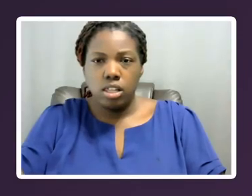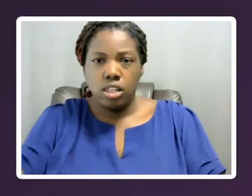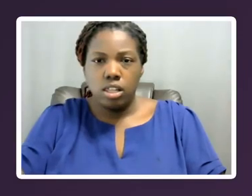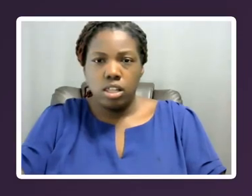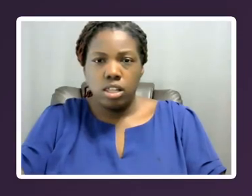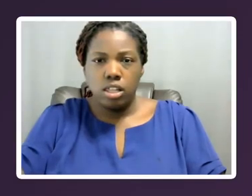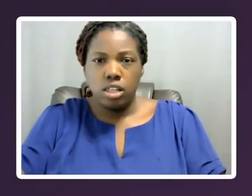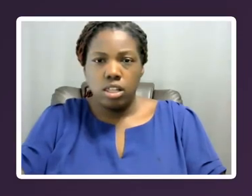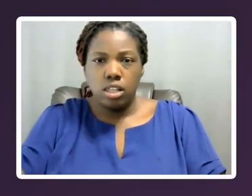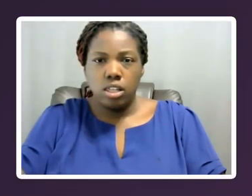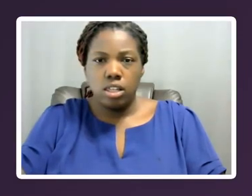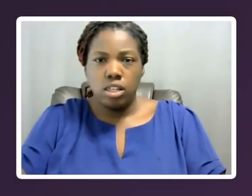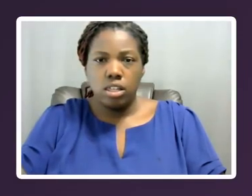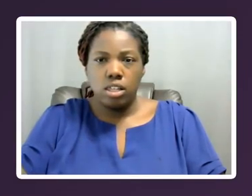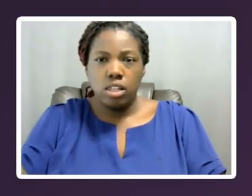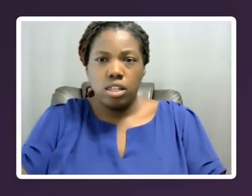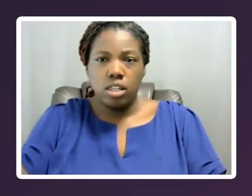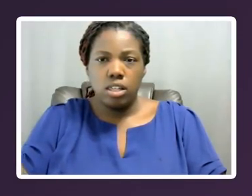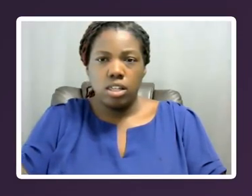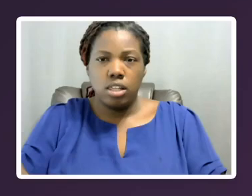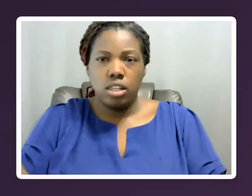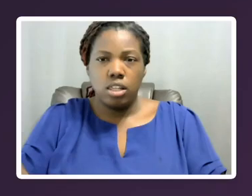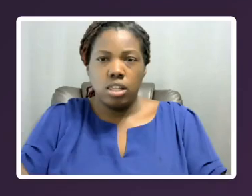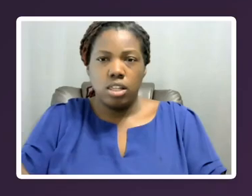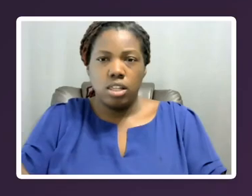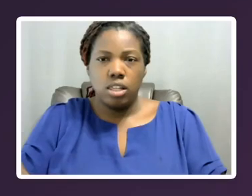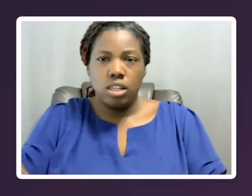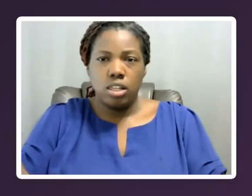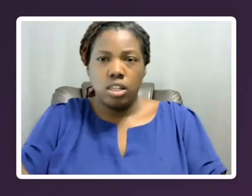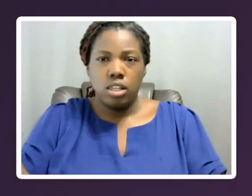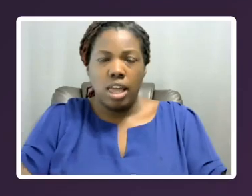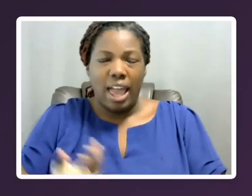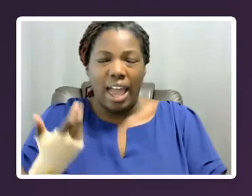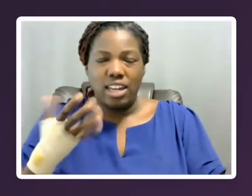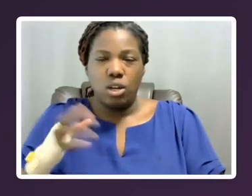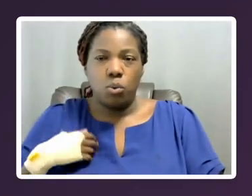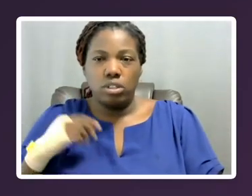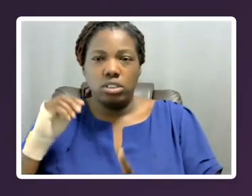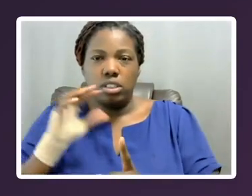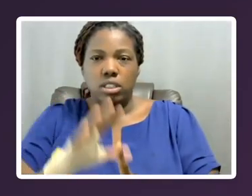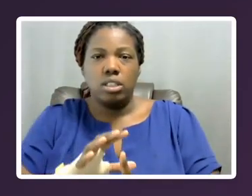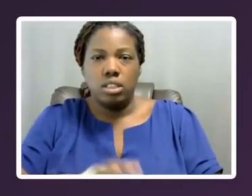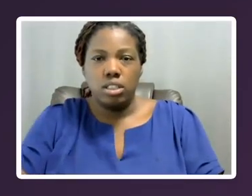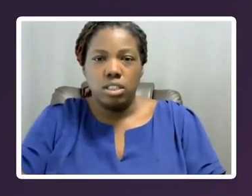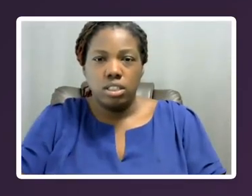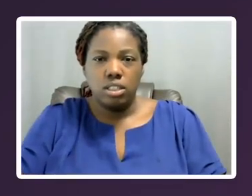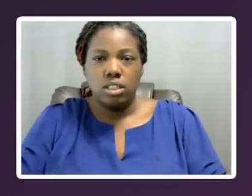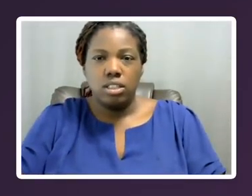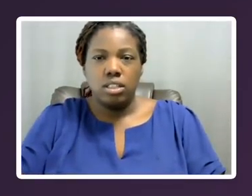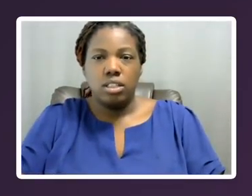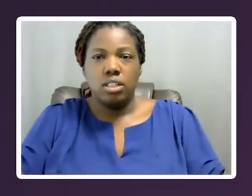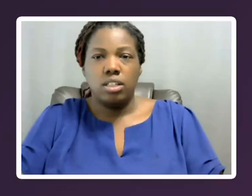Yeah. Didn't want to -- didn't mean to put you on the spot, but yes. Abbie Hitzemann: No. It's [unintelligible] on the spot. Jocelyn Kho: The question was how